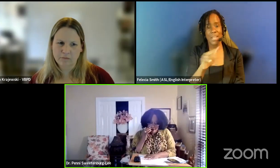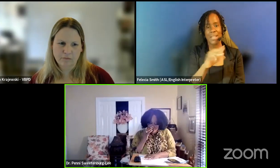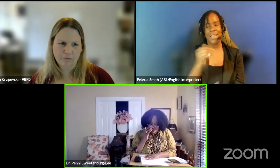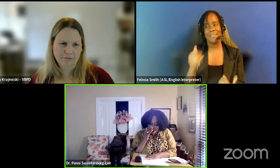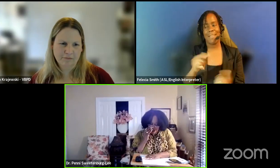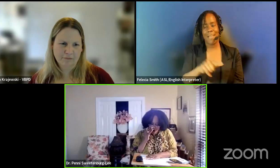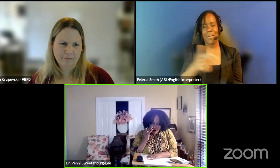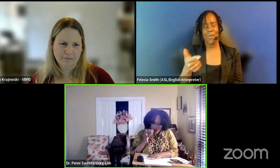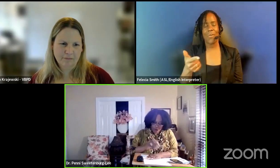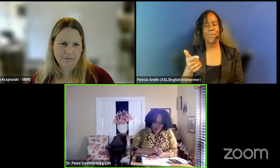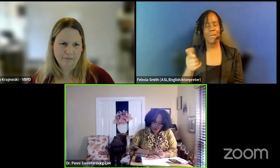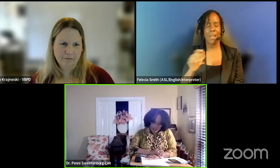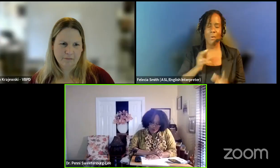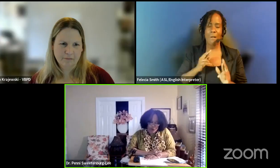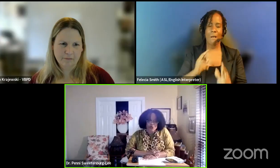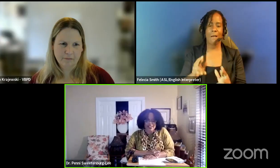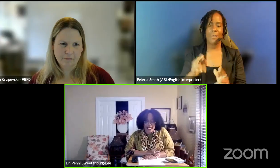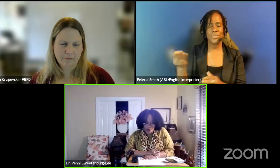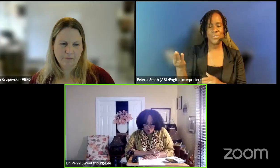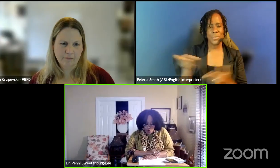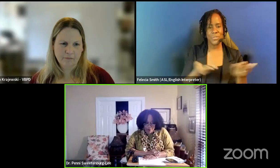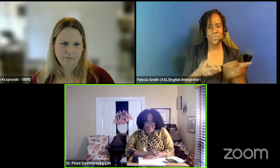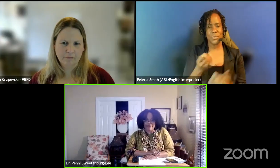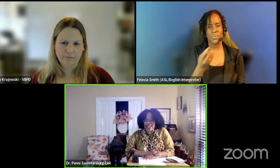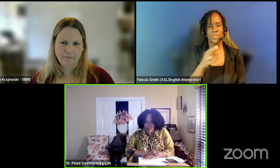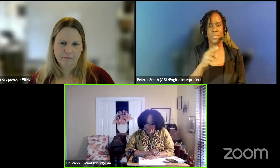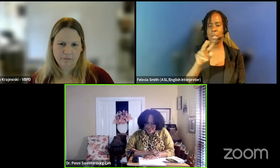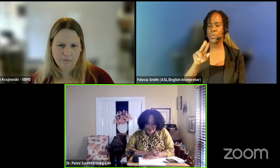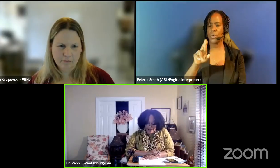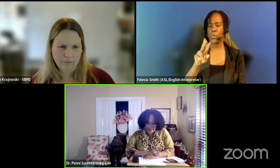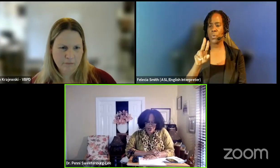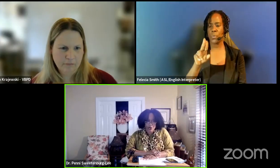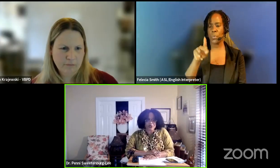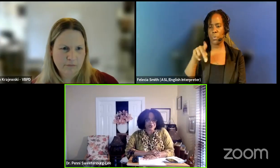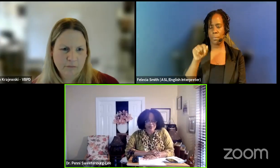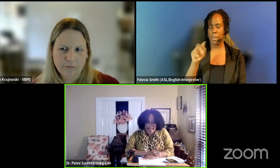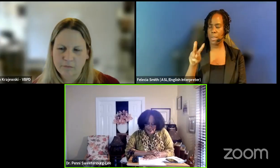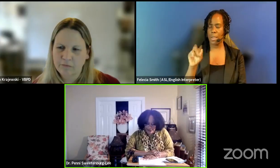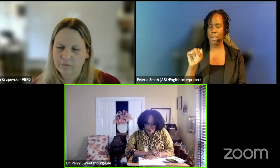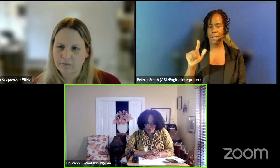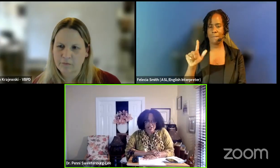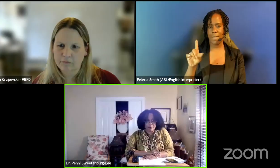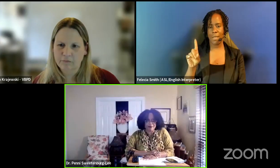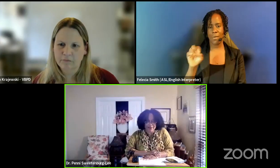presenters and these folks who are working in this area. Dr. Helen Hughes has done a